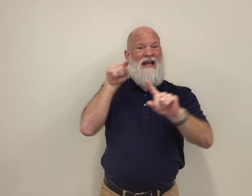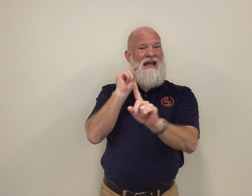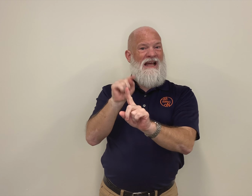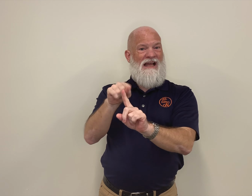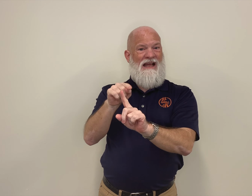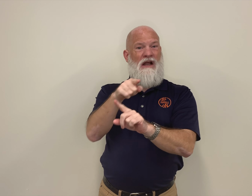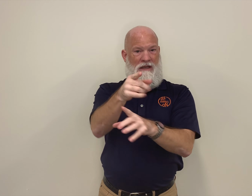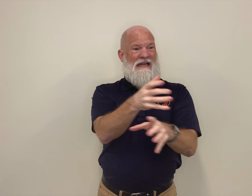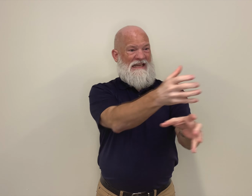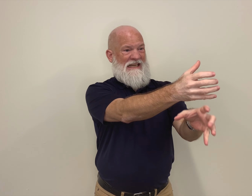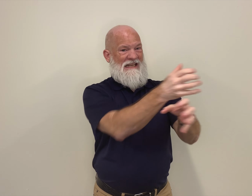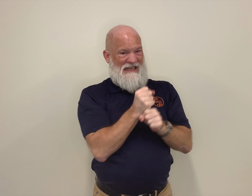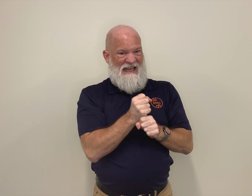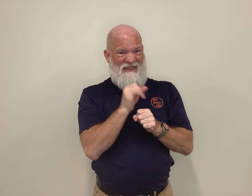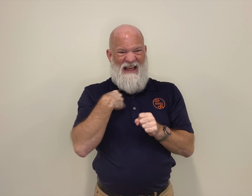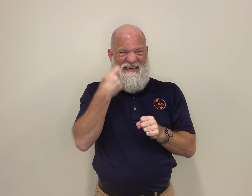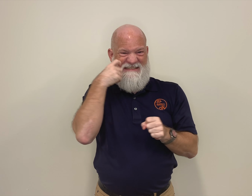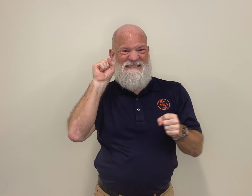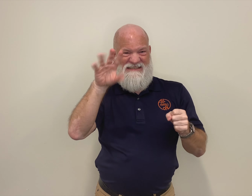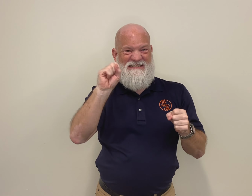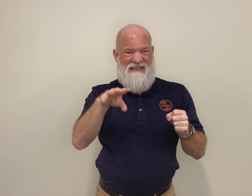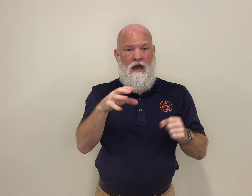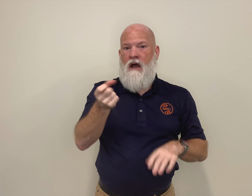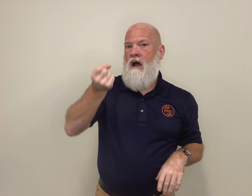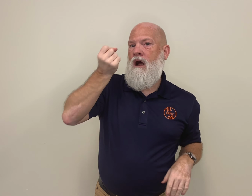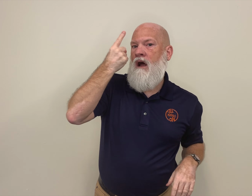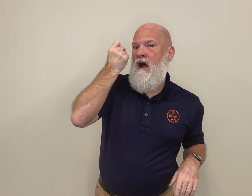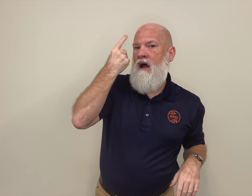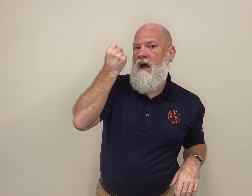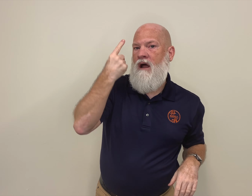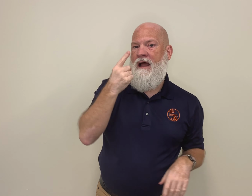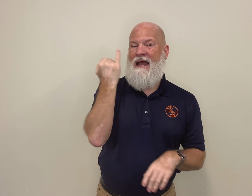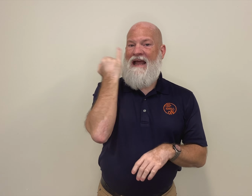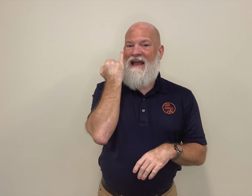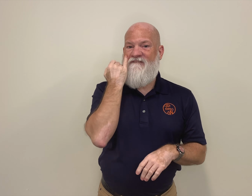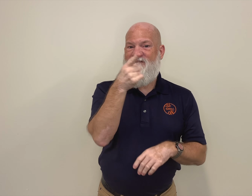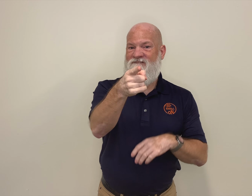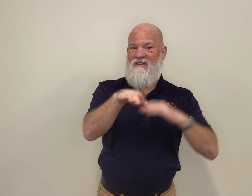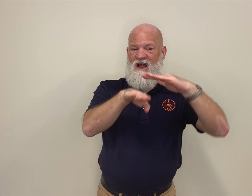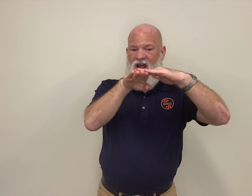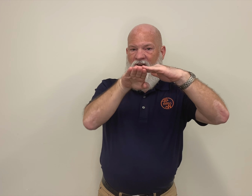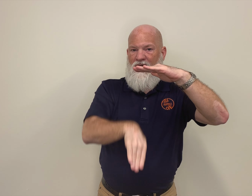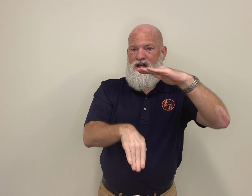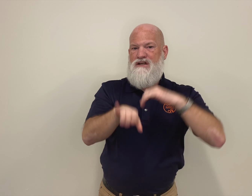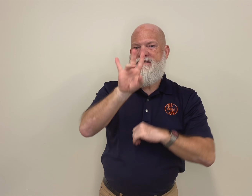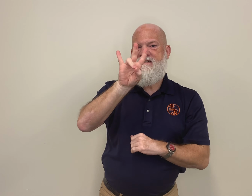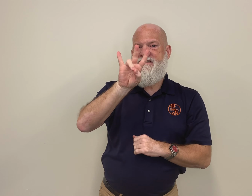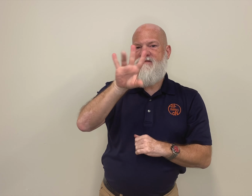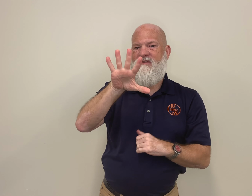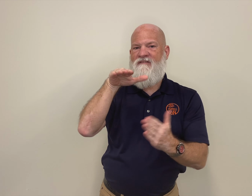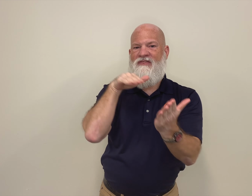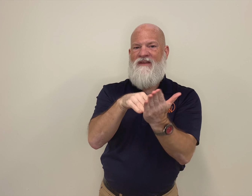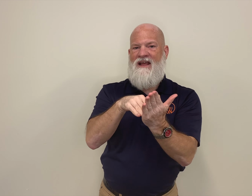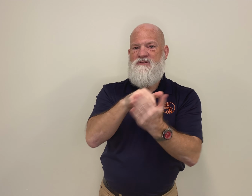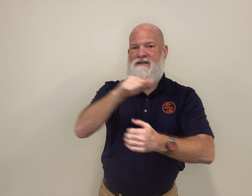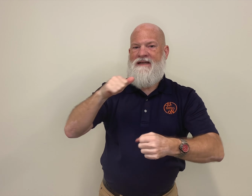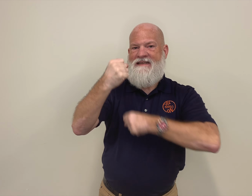The income requirements are this: If you make less than $75,000 a year, then you'll be receiving the full amount.